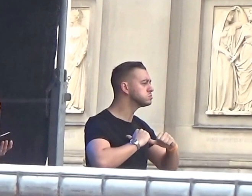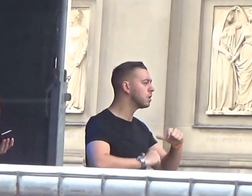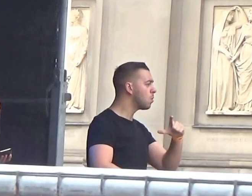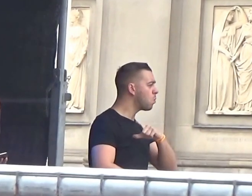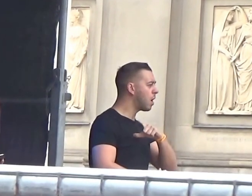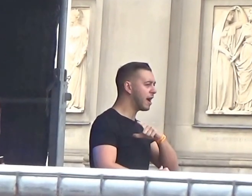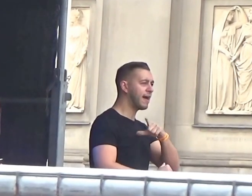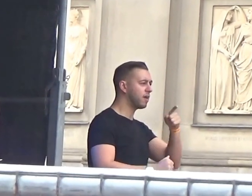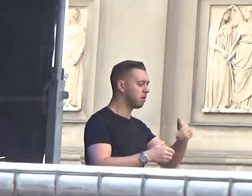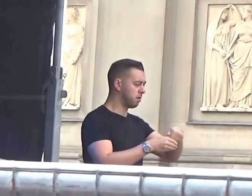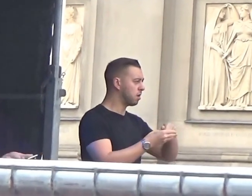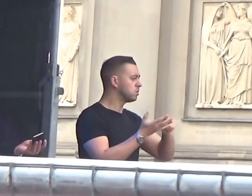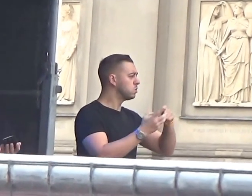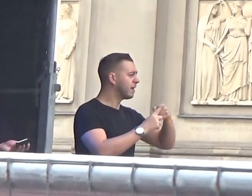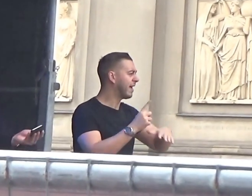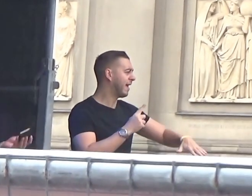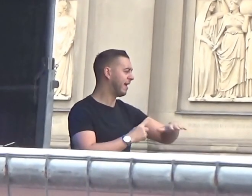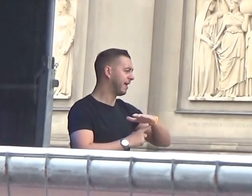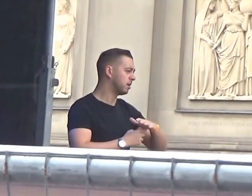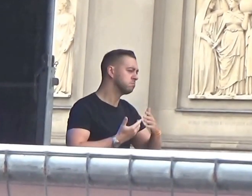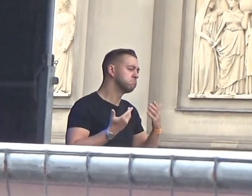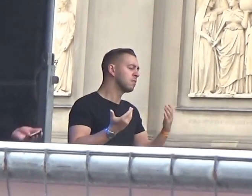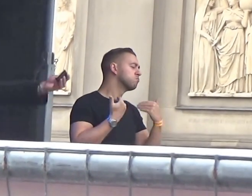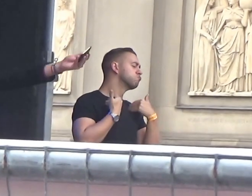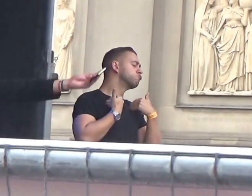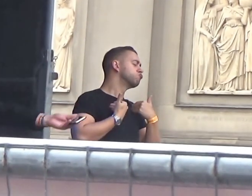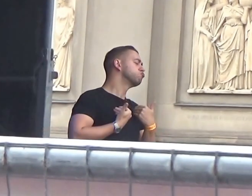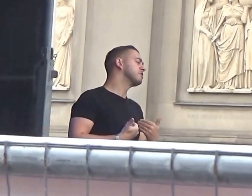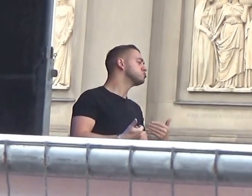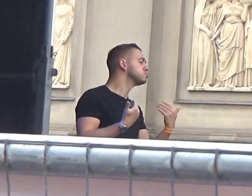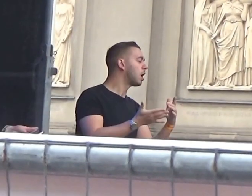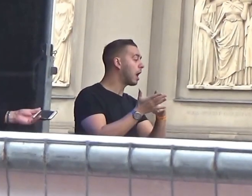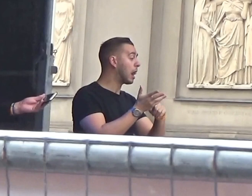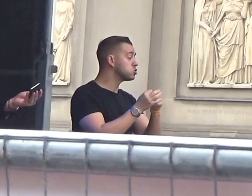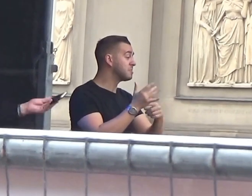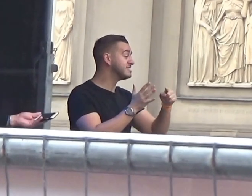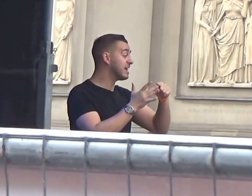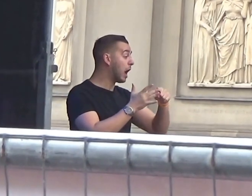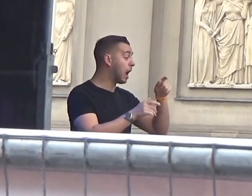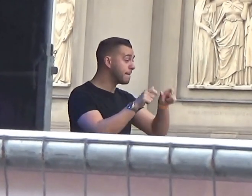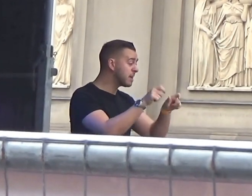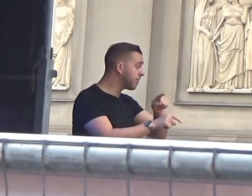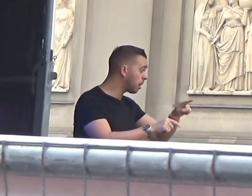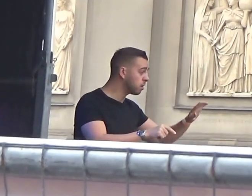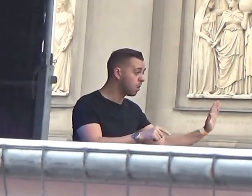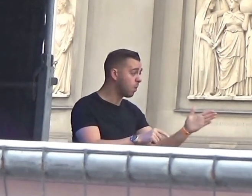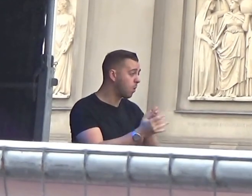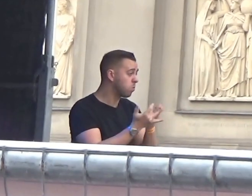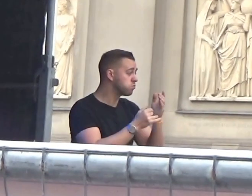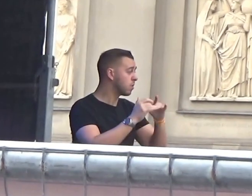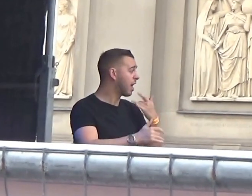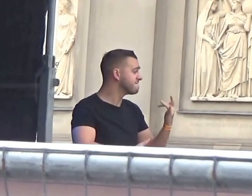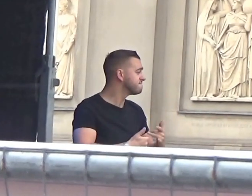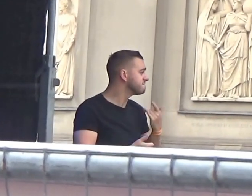in a nation which is so enriched by LGBTI people in every walk of life and to say that